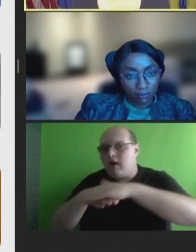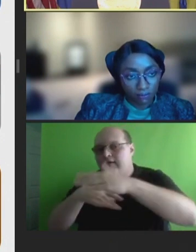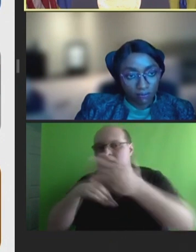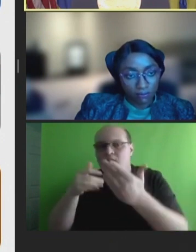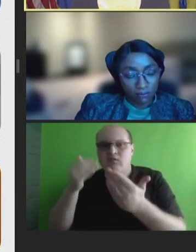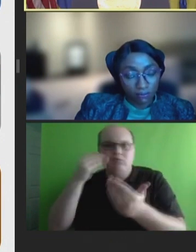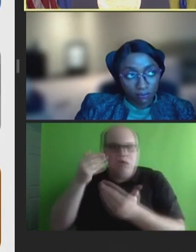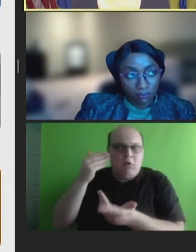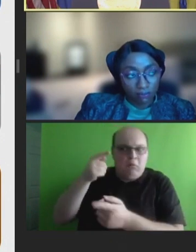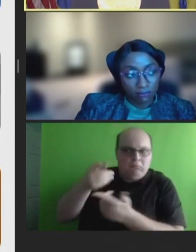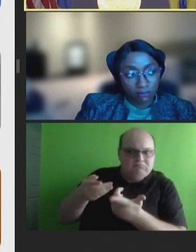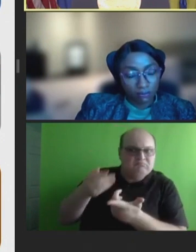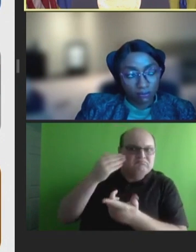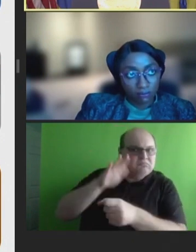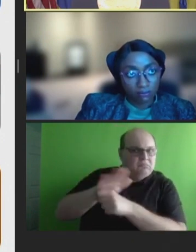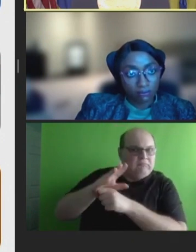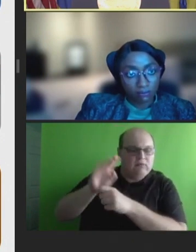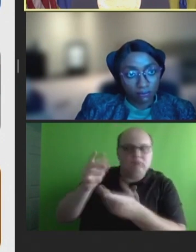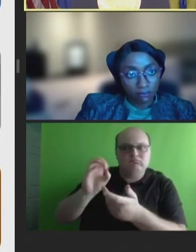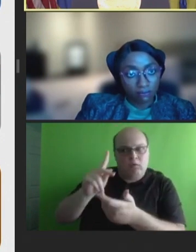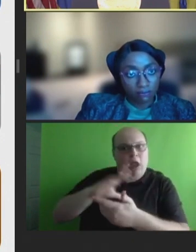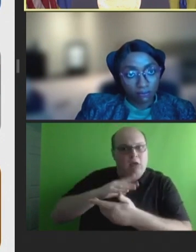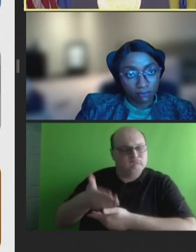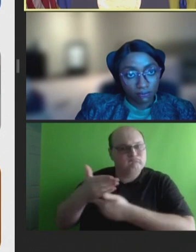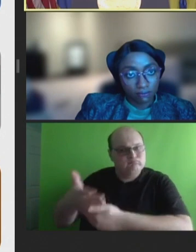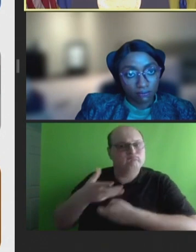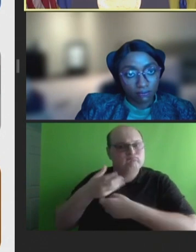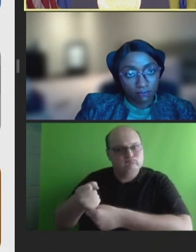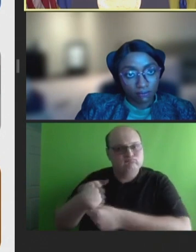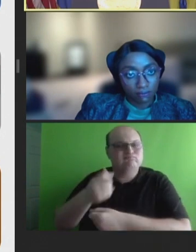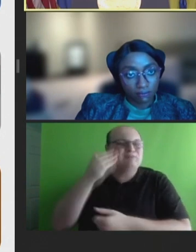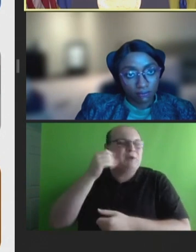And then, of course, and we heard -- I know there were some talks yesterday and then also,